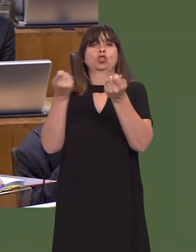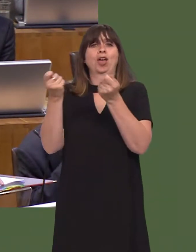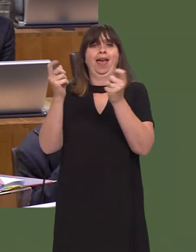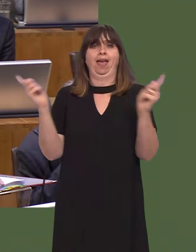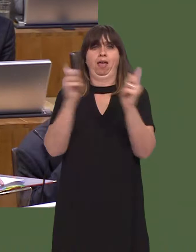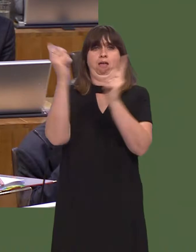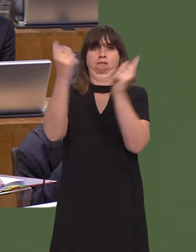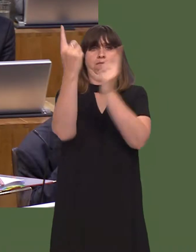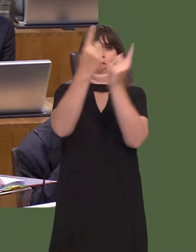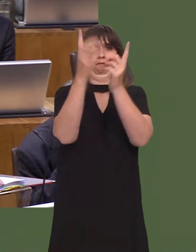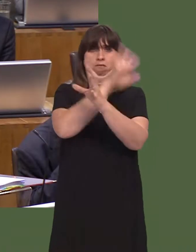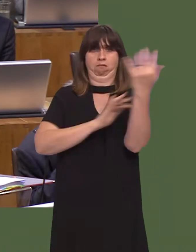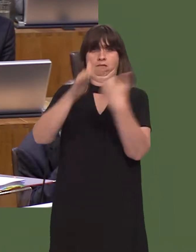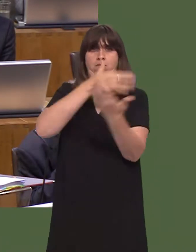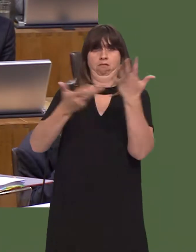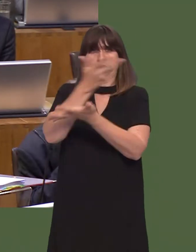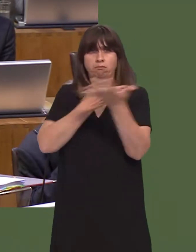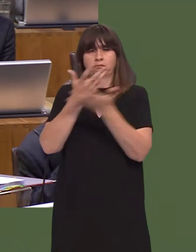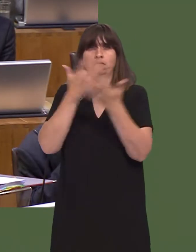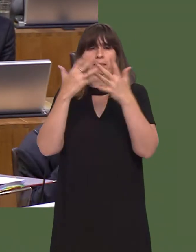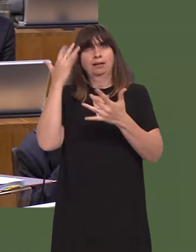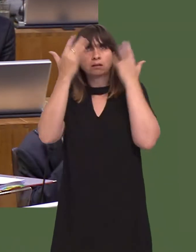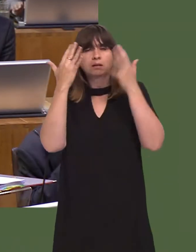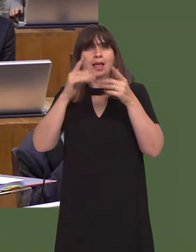on 12 June to have an initial discussion around enterprise zone governance and the future